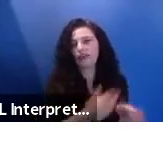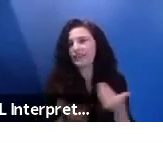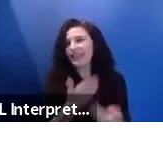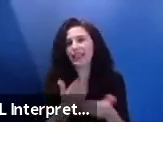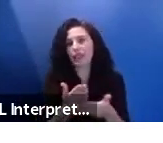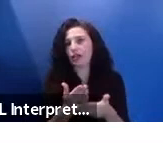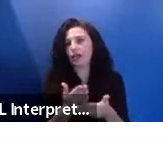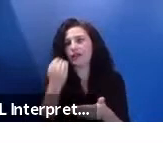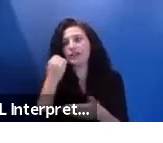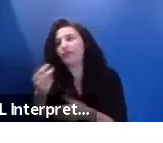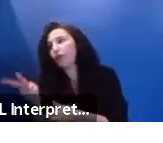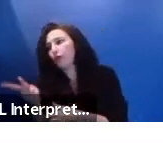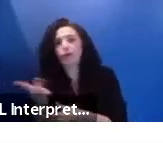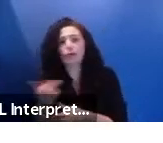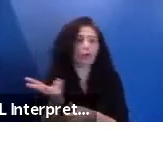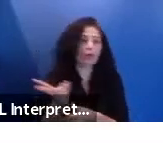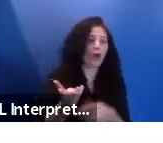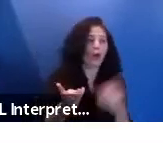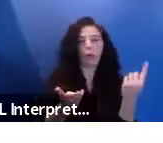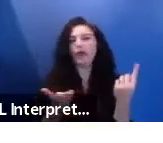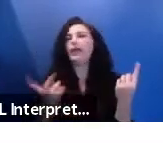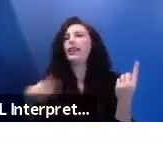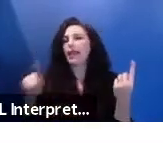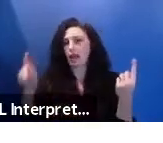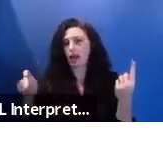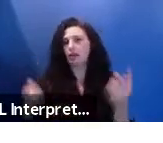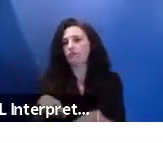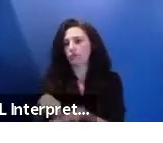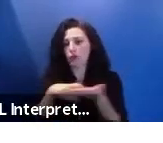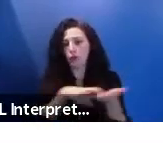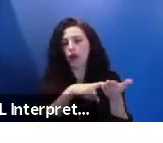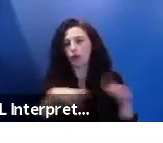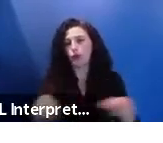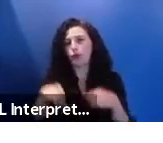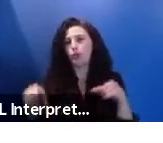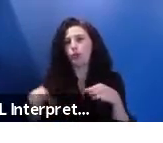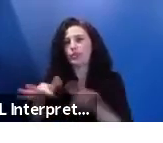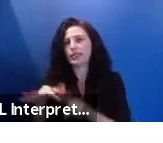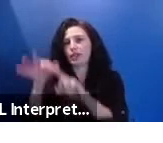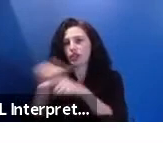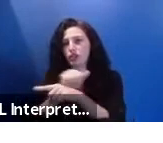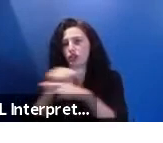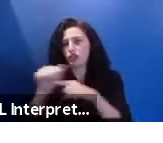for the purpose of ensuring that they know about COVID and are in a position to do a good job of overseeing COVID compliance.